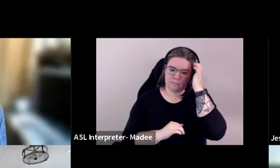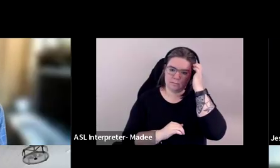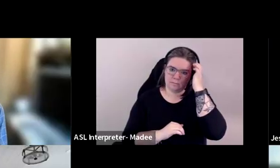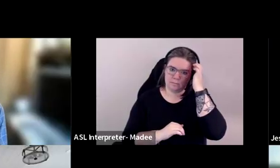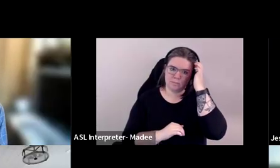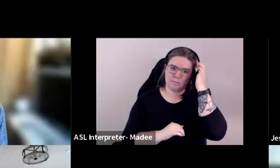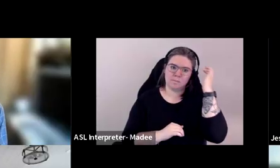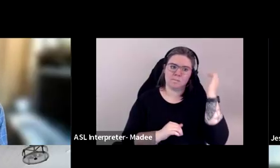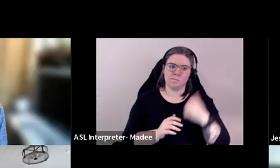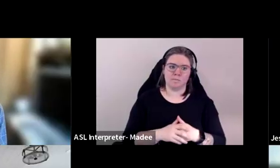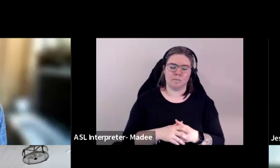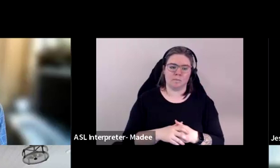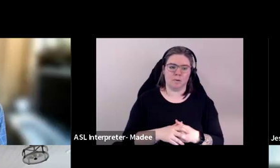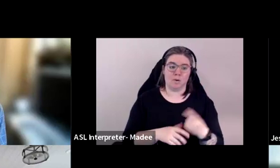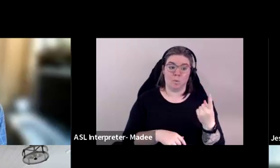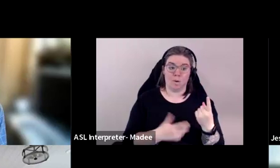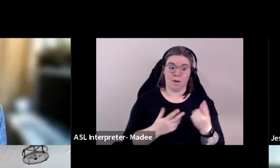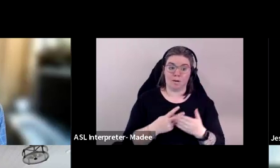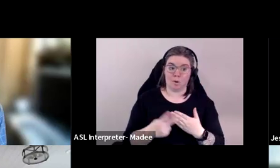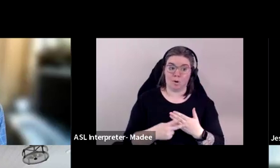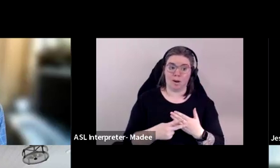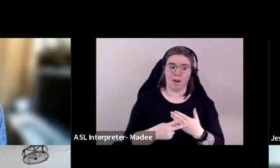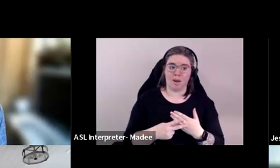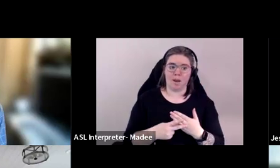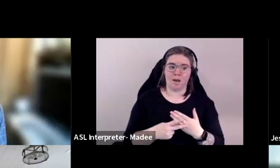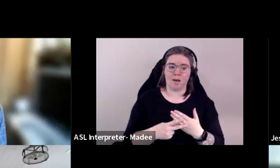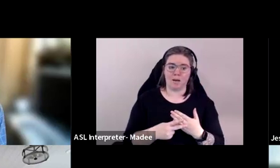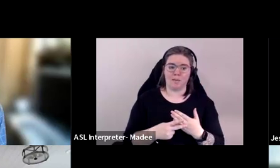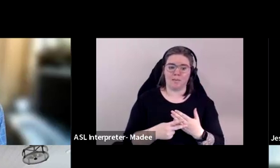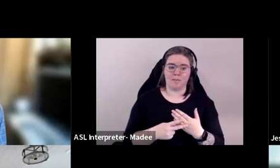and Assistive Technology Loan Fund